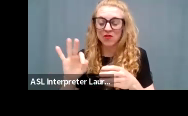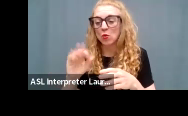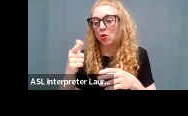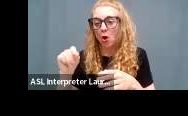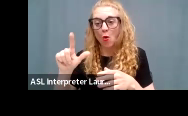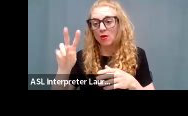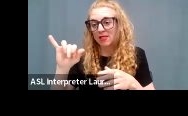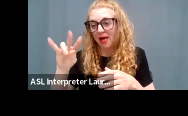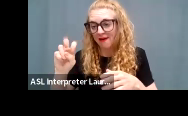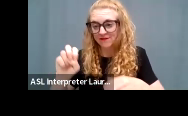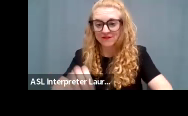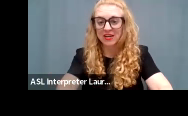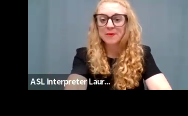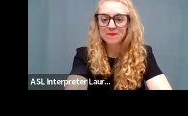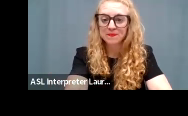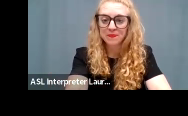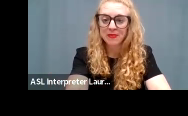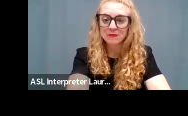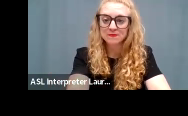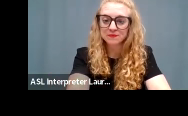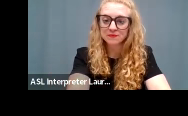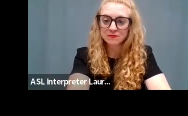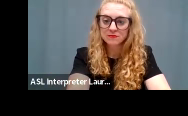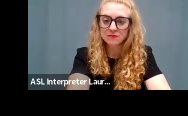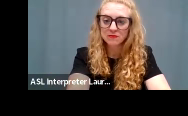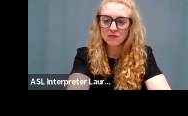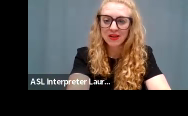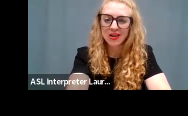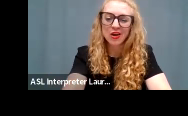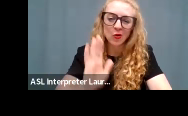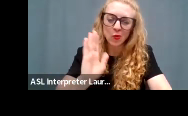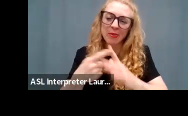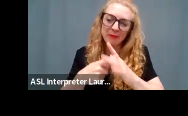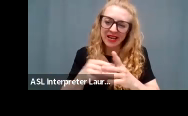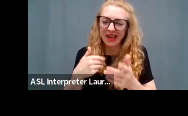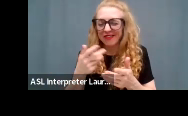generally gonna have you know initial sort of bugs and tweaks and things you just gotta fix right